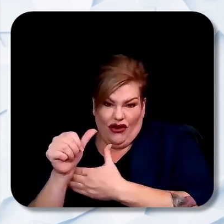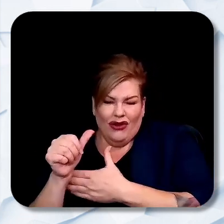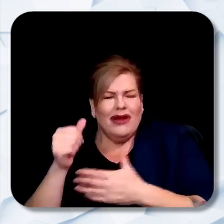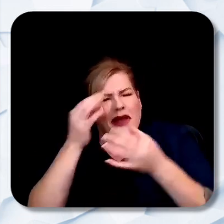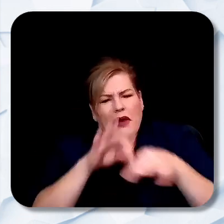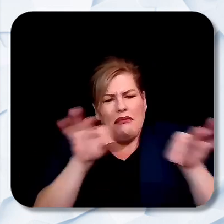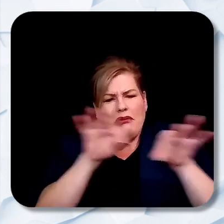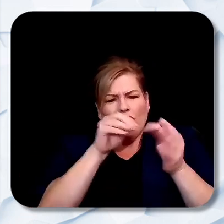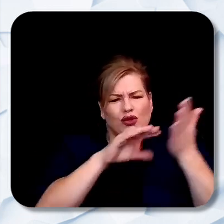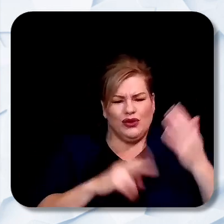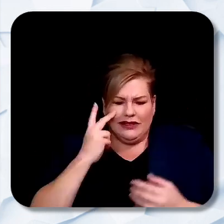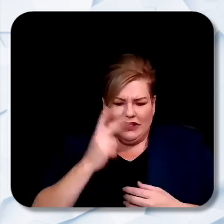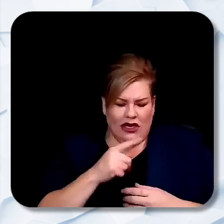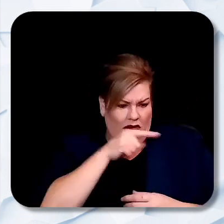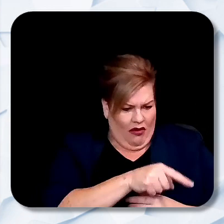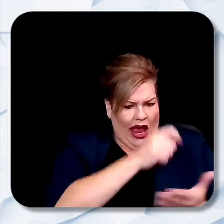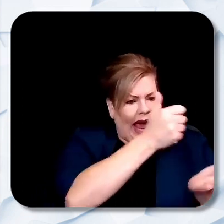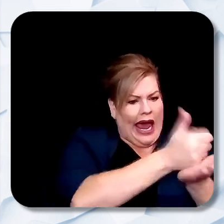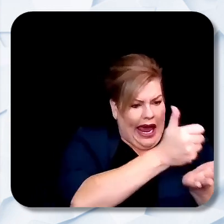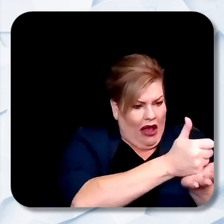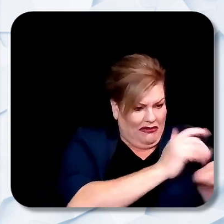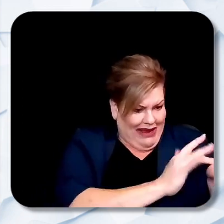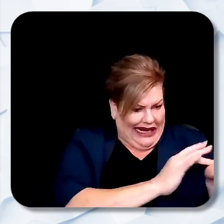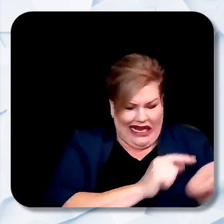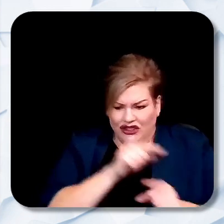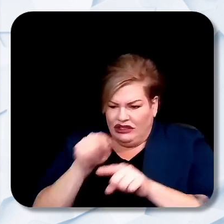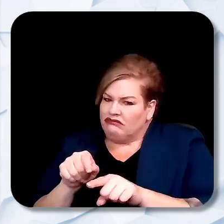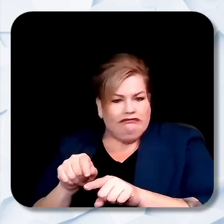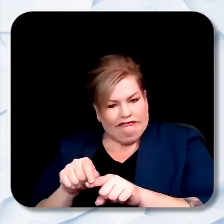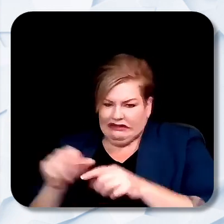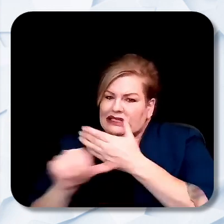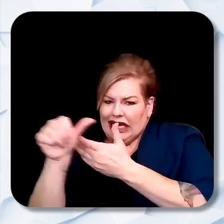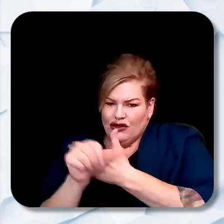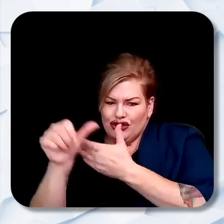what is helpful, what is harmful, and as they get older, understanding the differences between